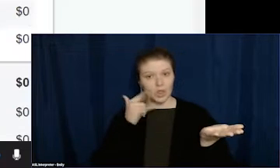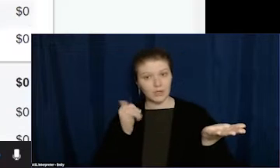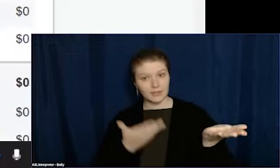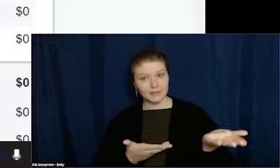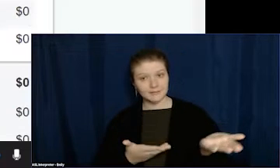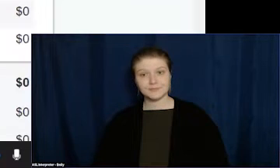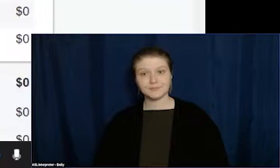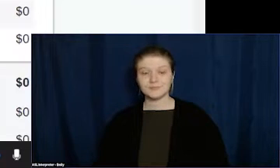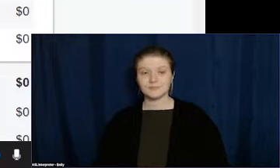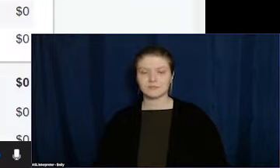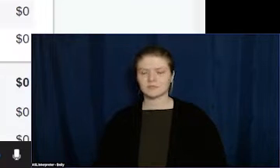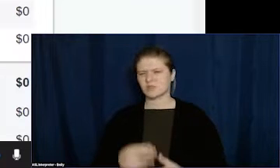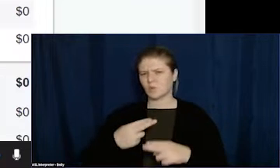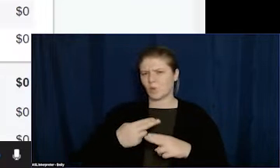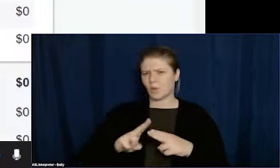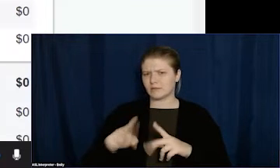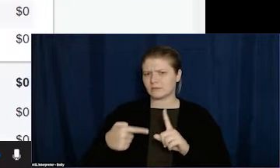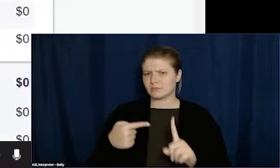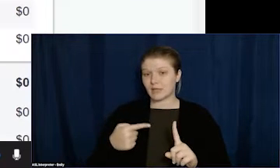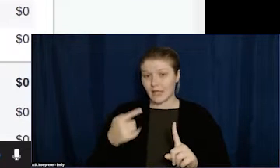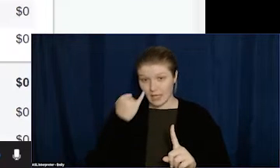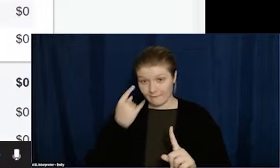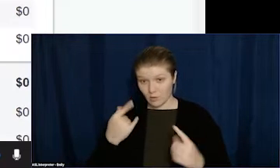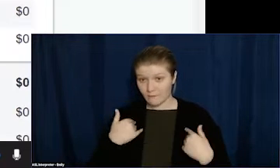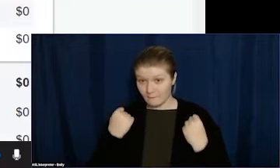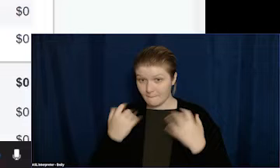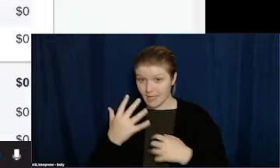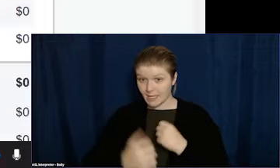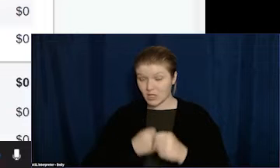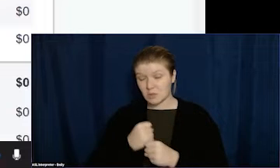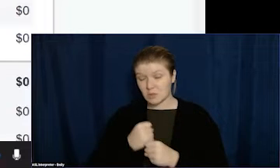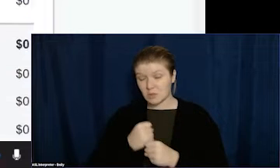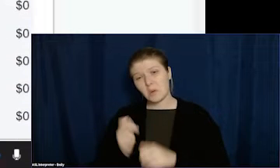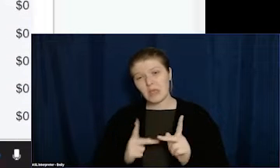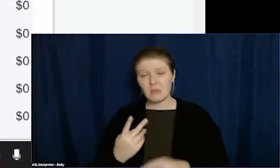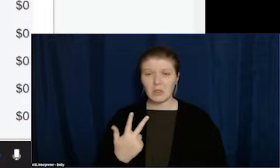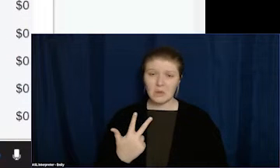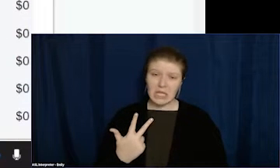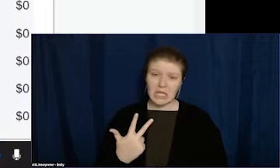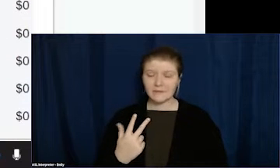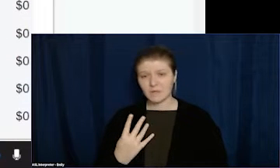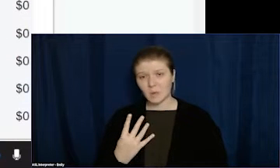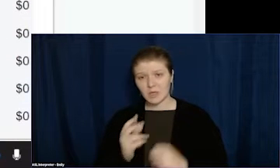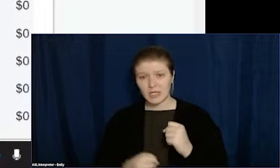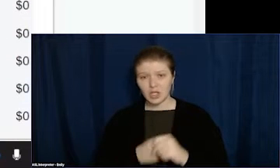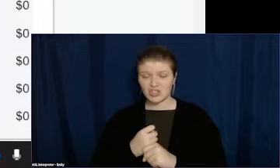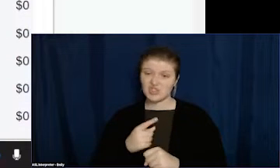Just real quickly, if you have multiple years -- You know, most people have three, four years. You can add as many years as you like.